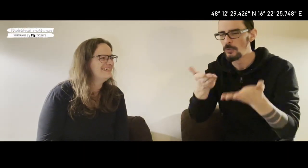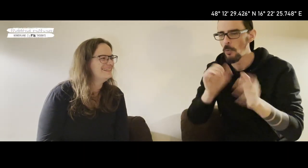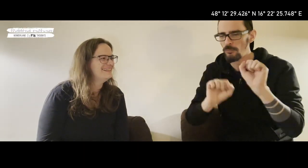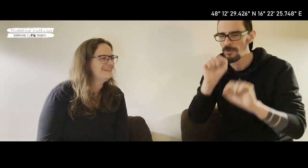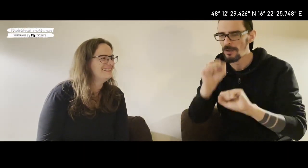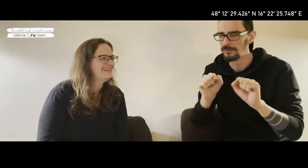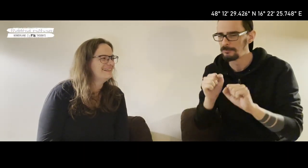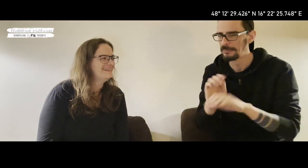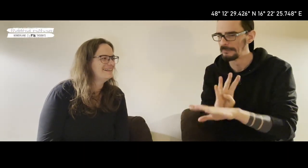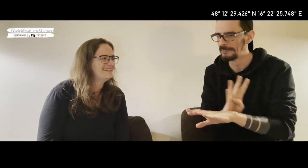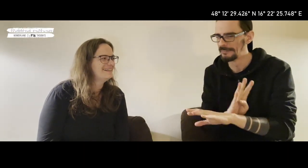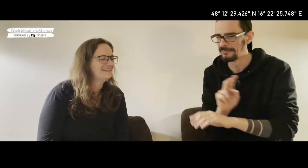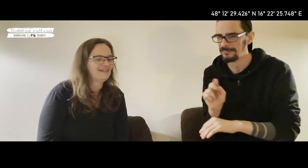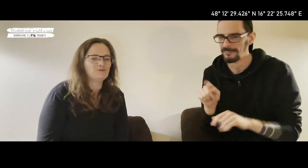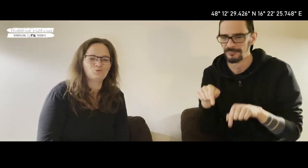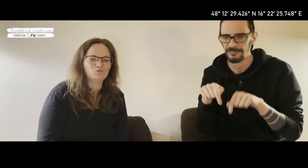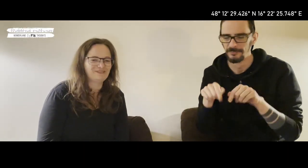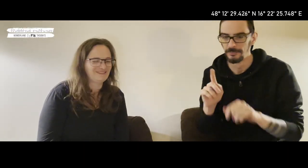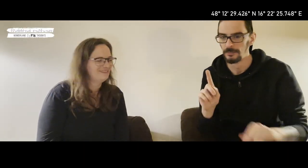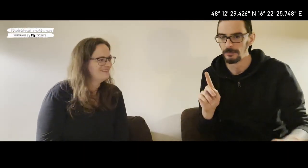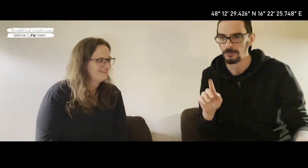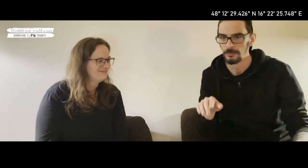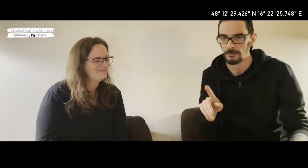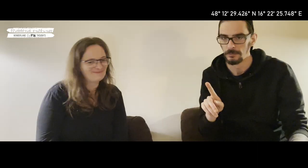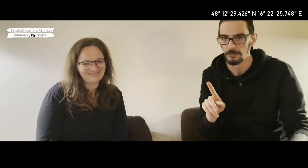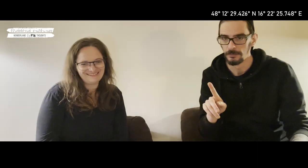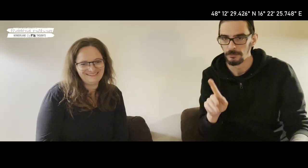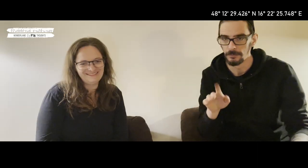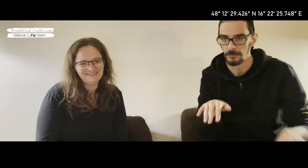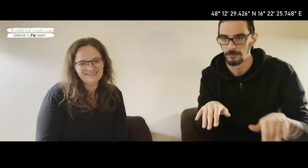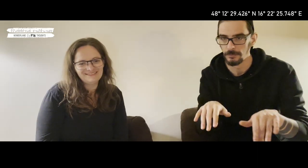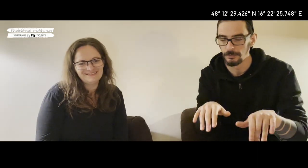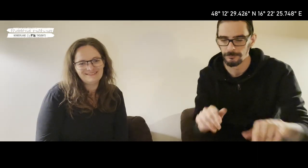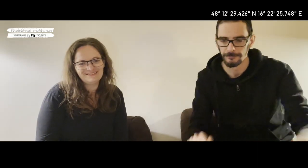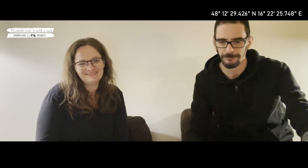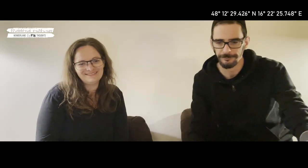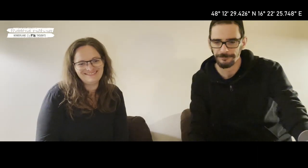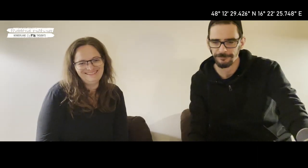When children behave like this, I get goosebumps. This wandering around in a trance.